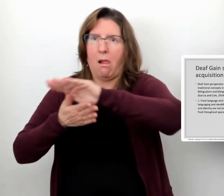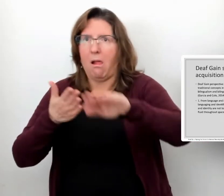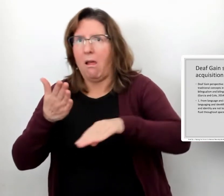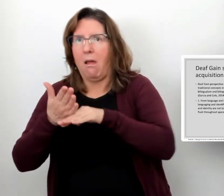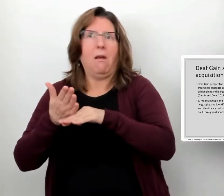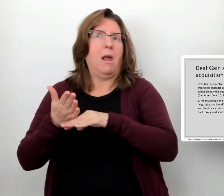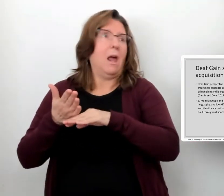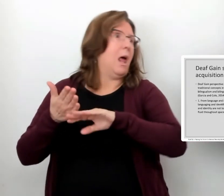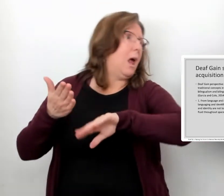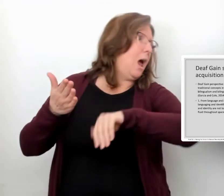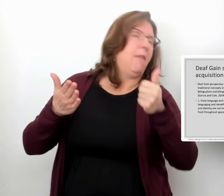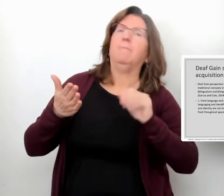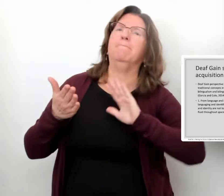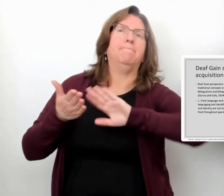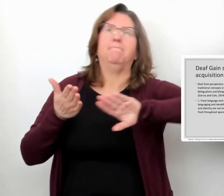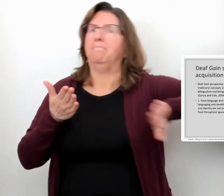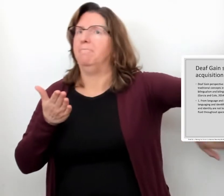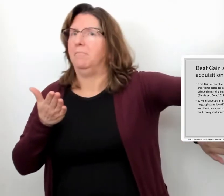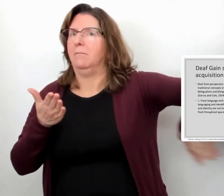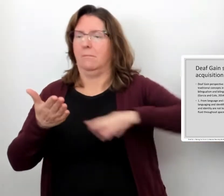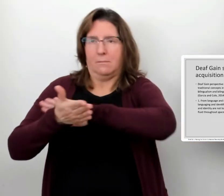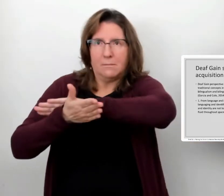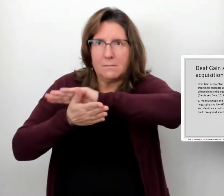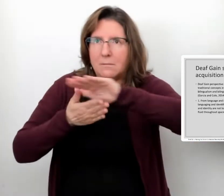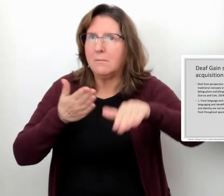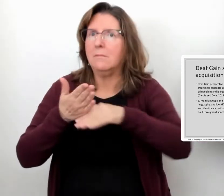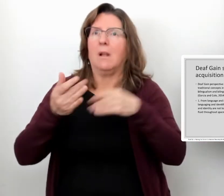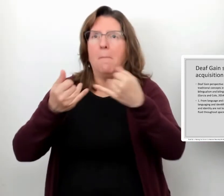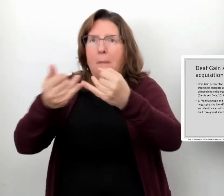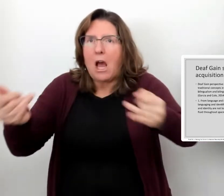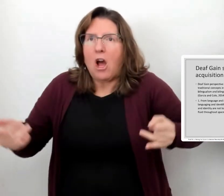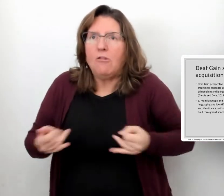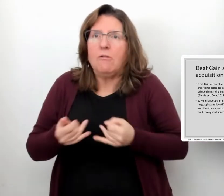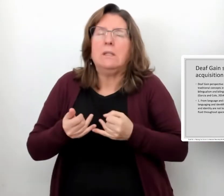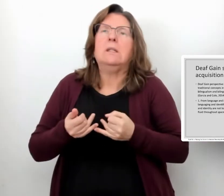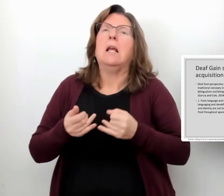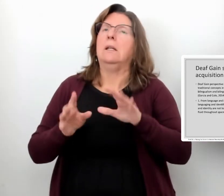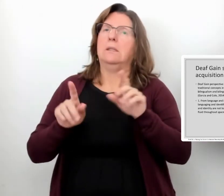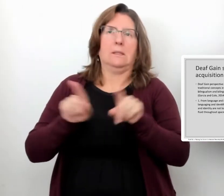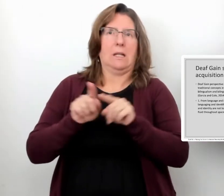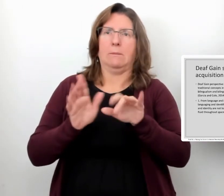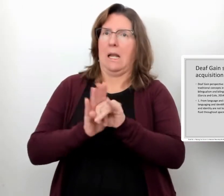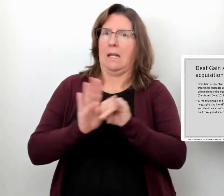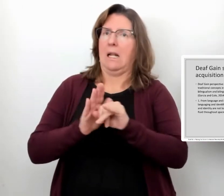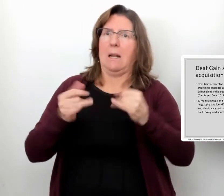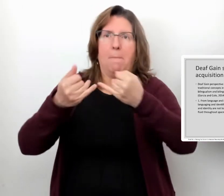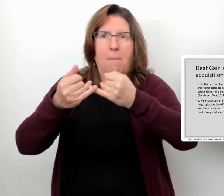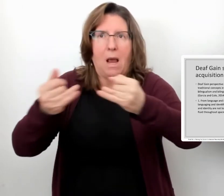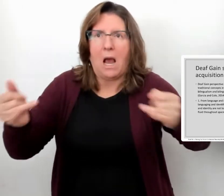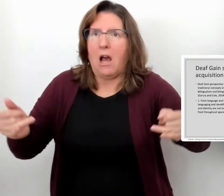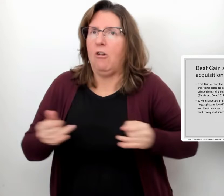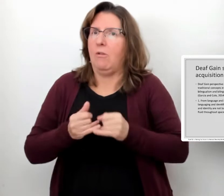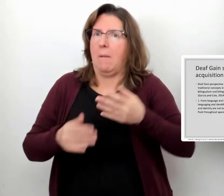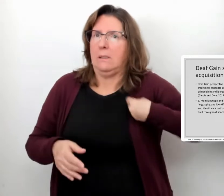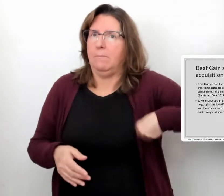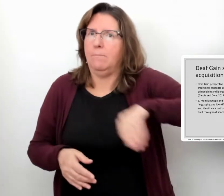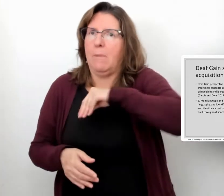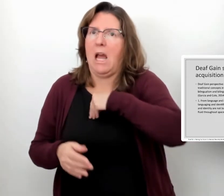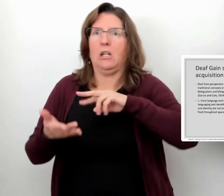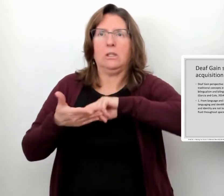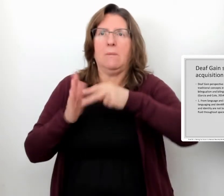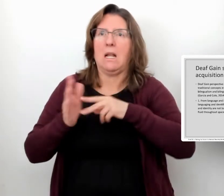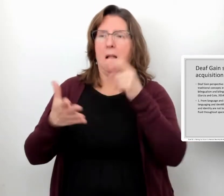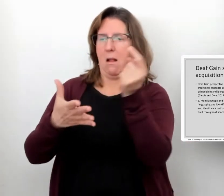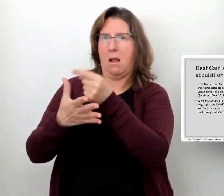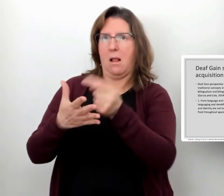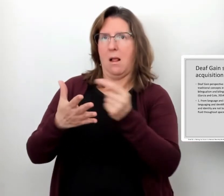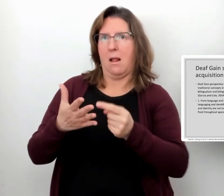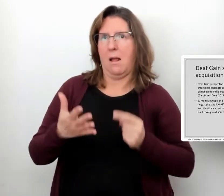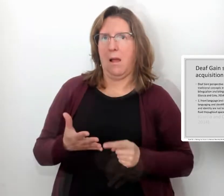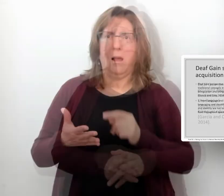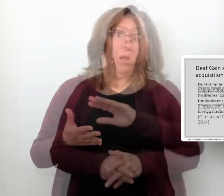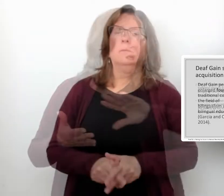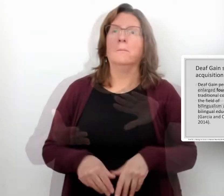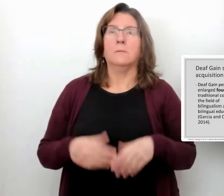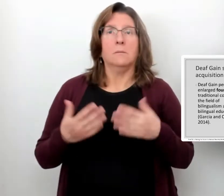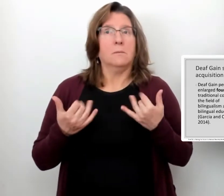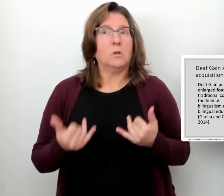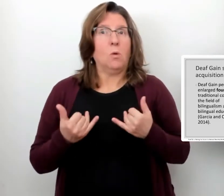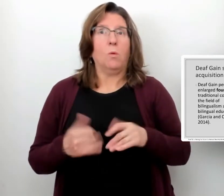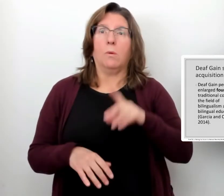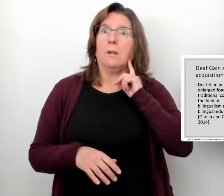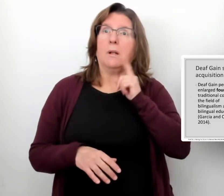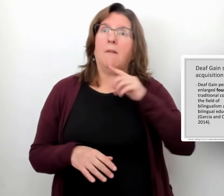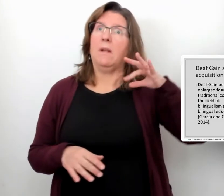If my identity is 'Spanish' then a certain collection of features are identified with 'me.' Other features do not apply, cannot apply.